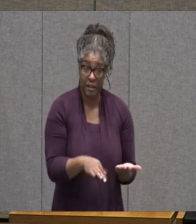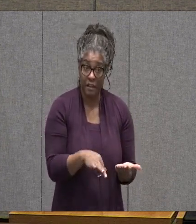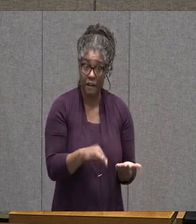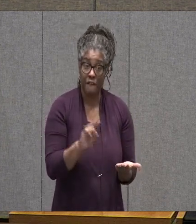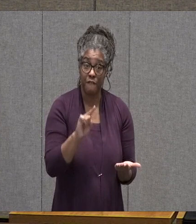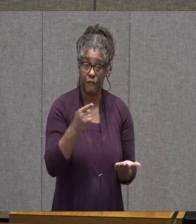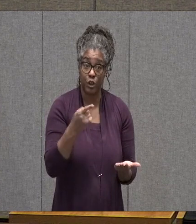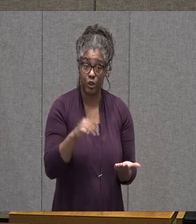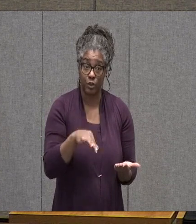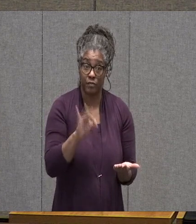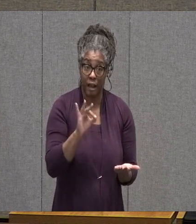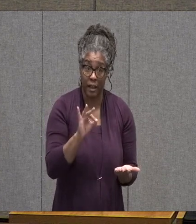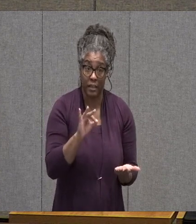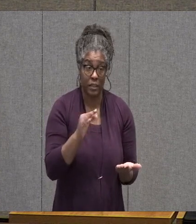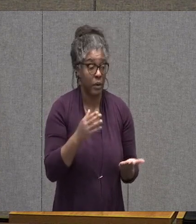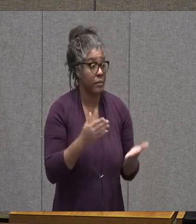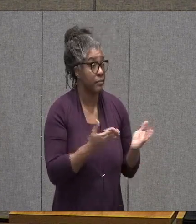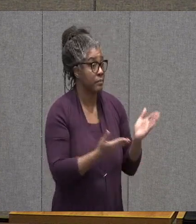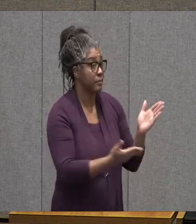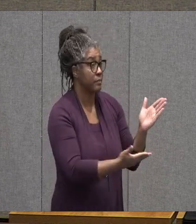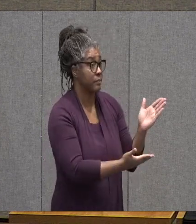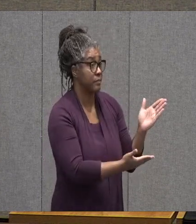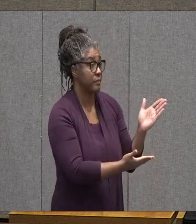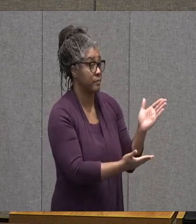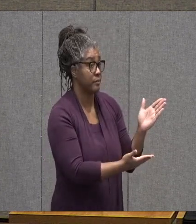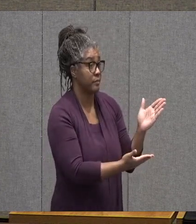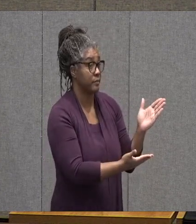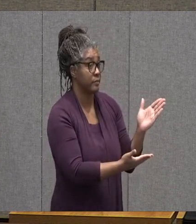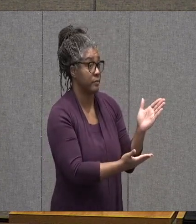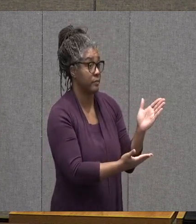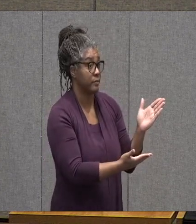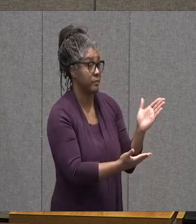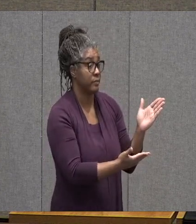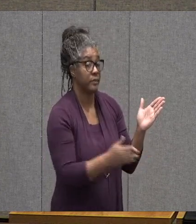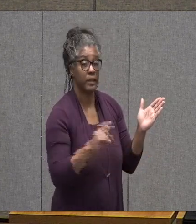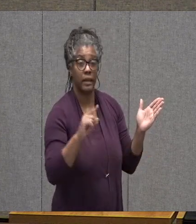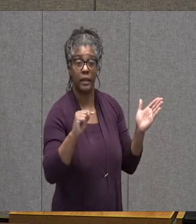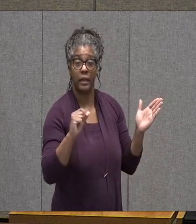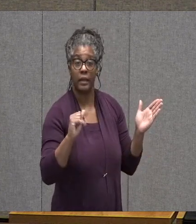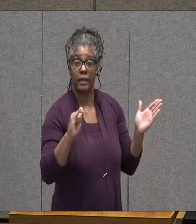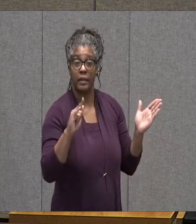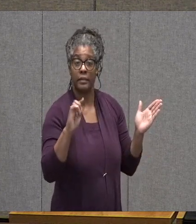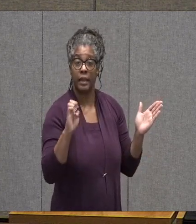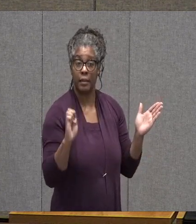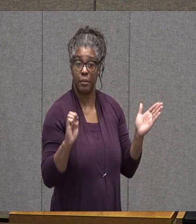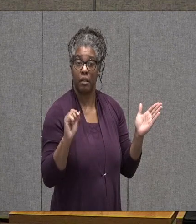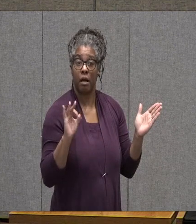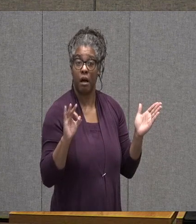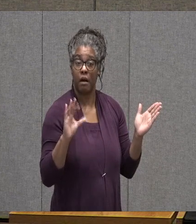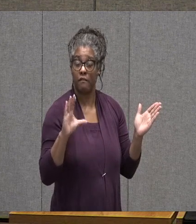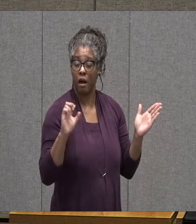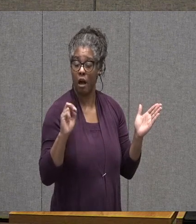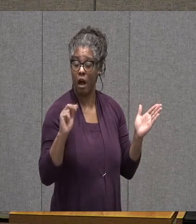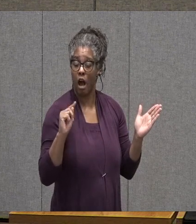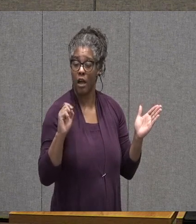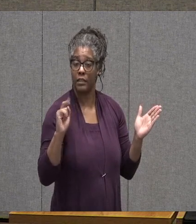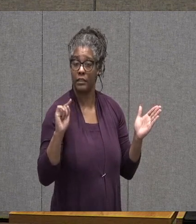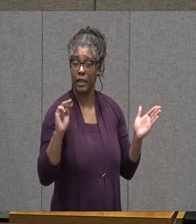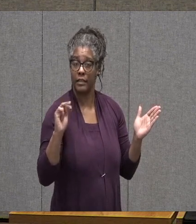in an informational text is a table of contents. And the table of contents tell you exactly